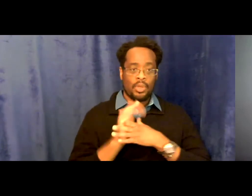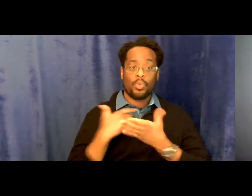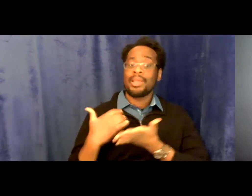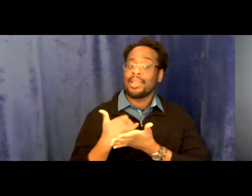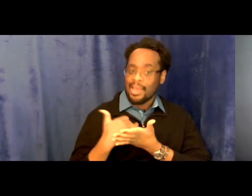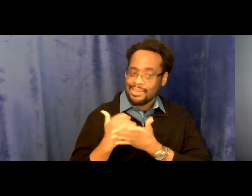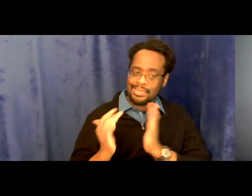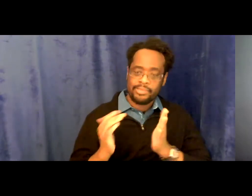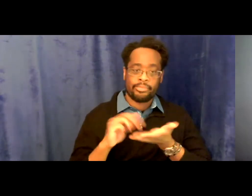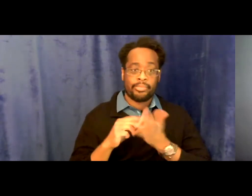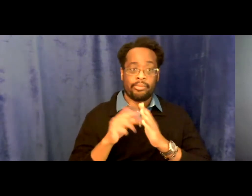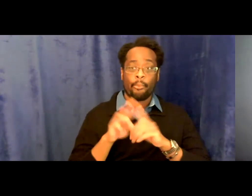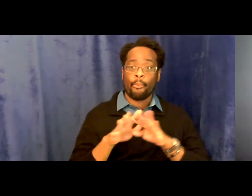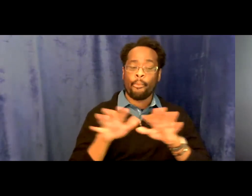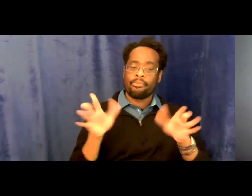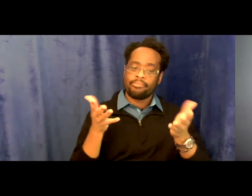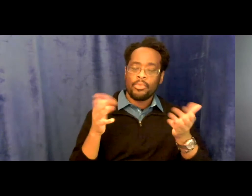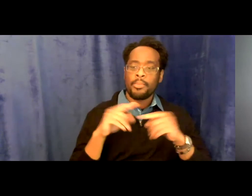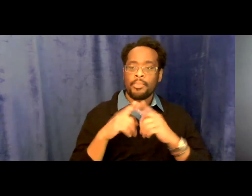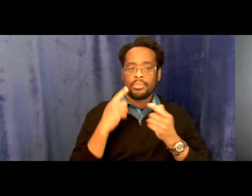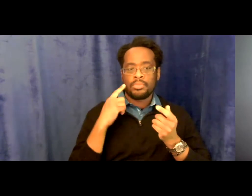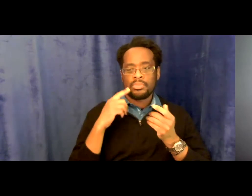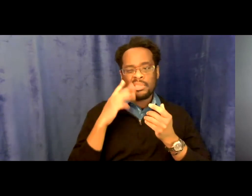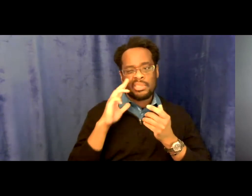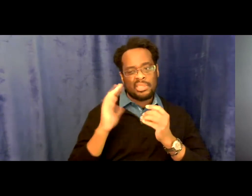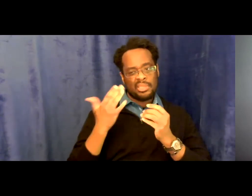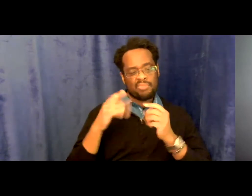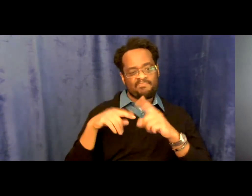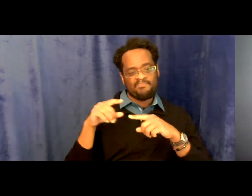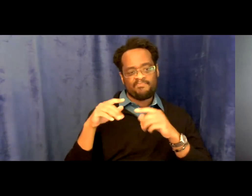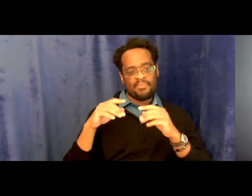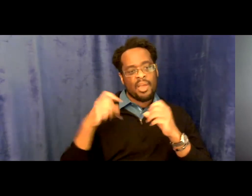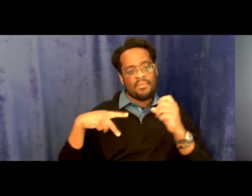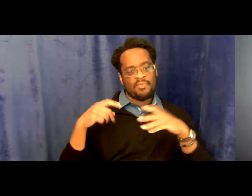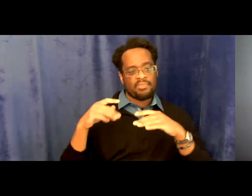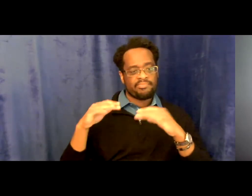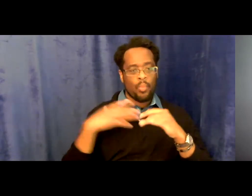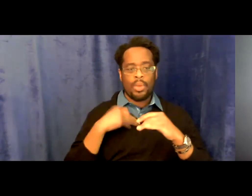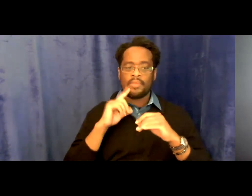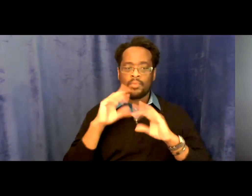our videos and the evidence collected now this is not everyone but it seemed